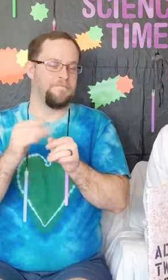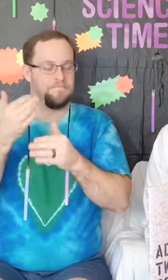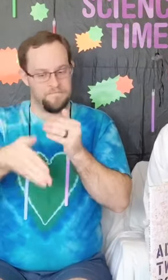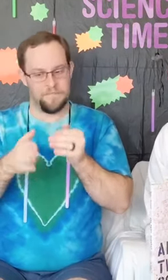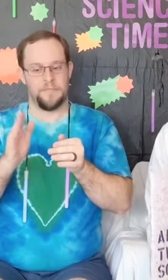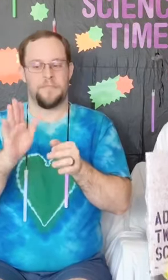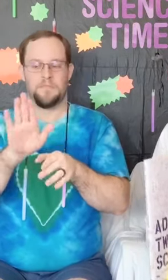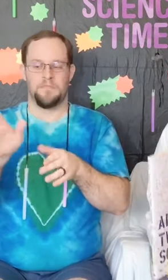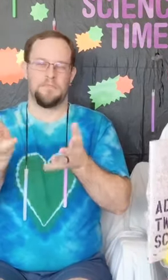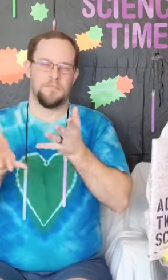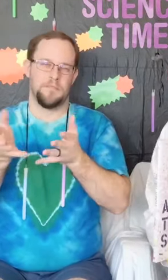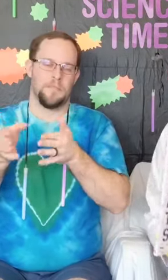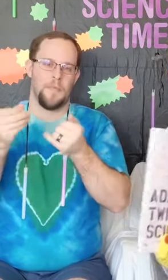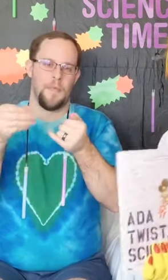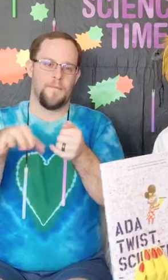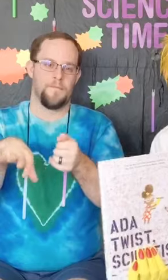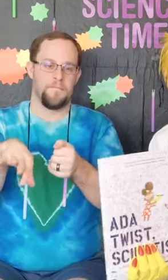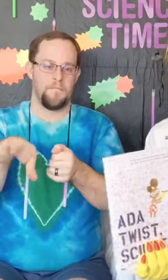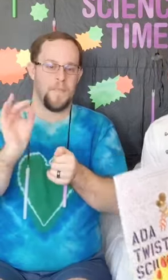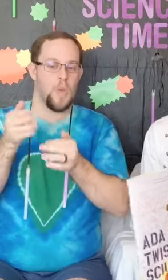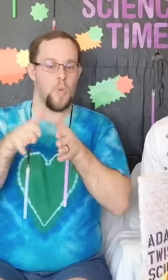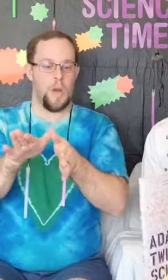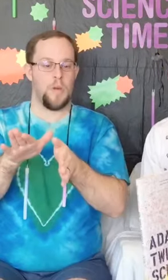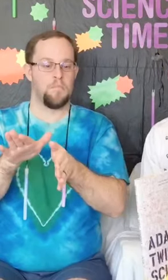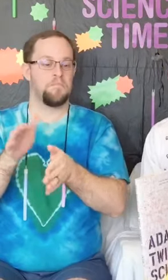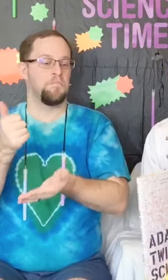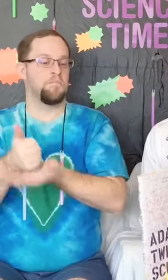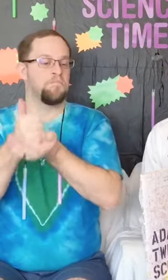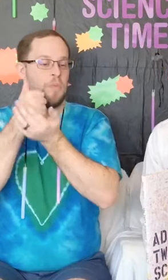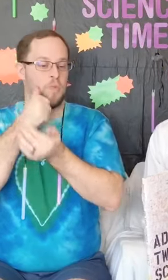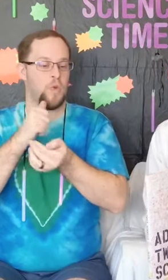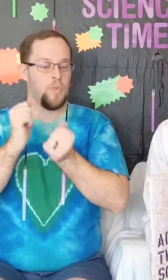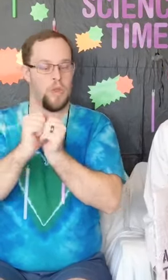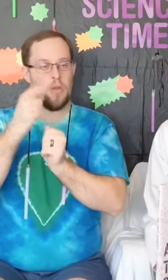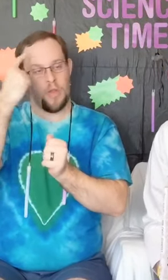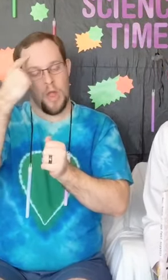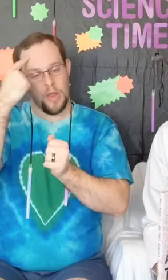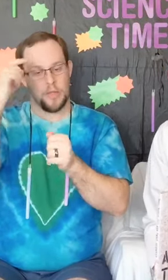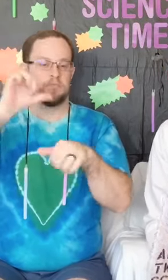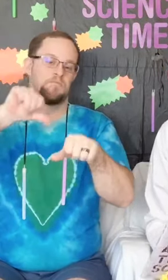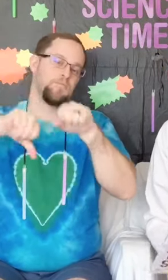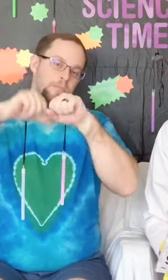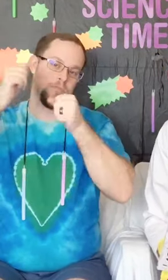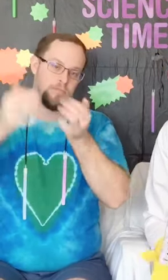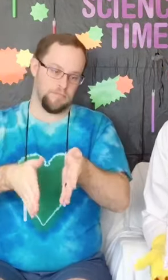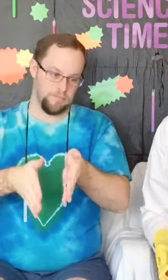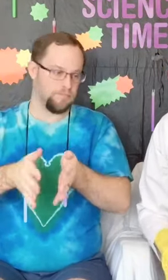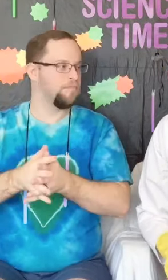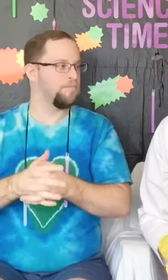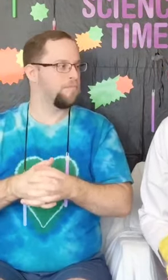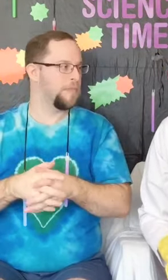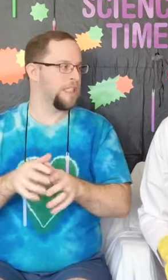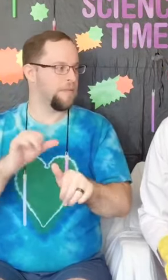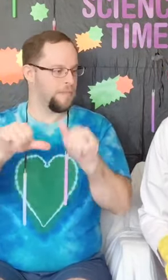able to kind of find a way to help her constructively with her thoughts. And her experiments that did not include